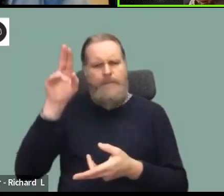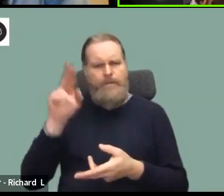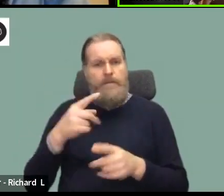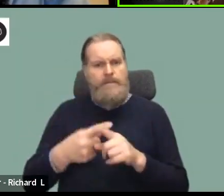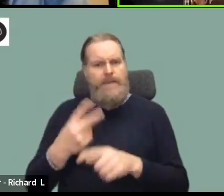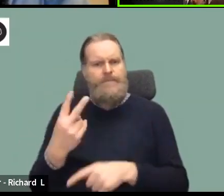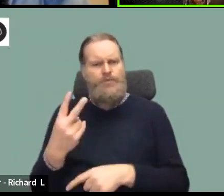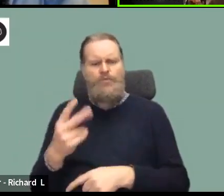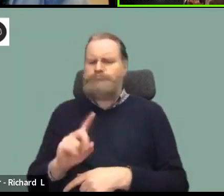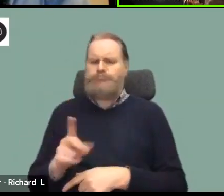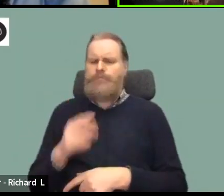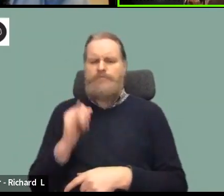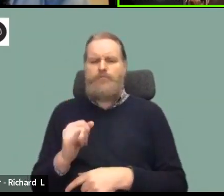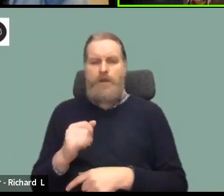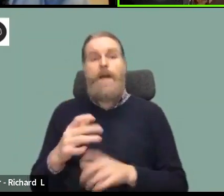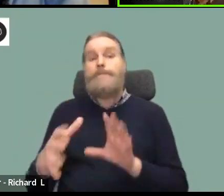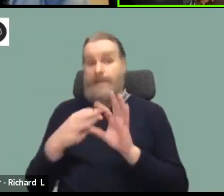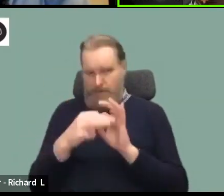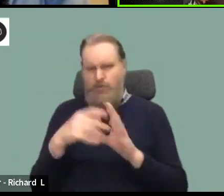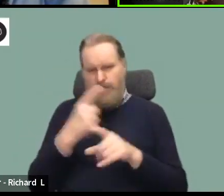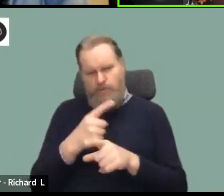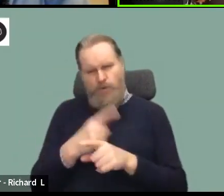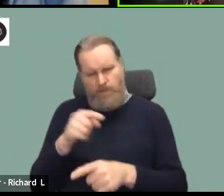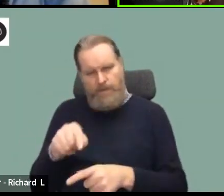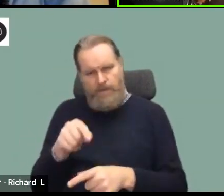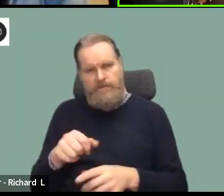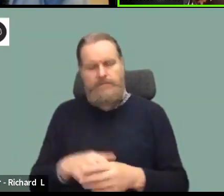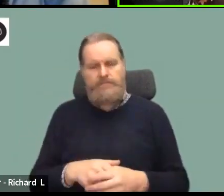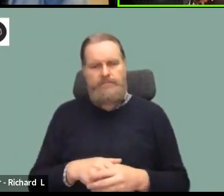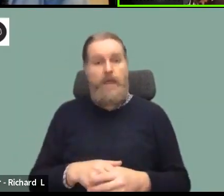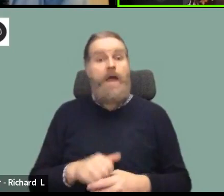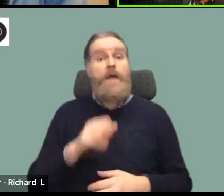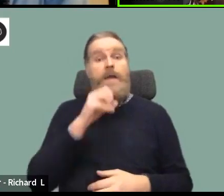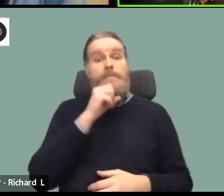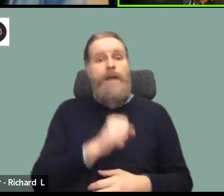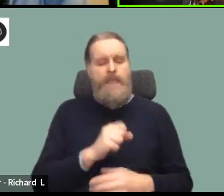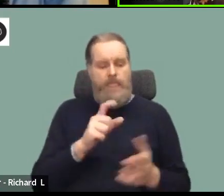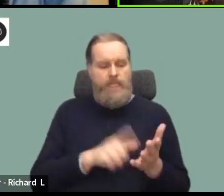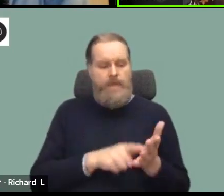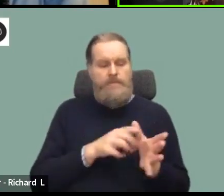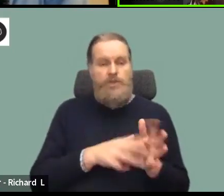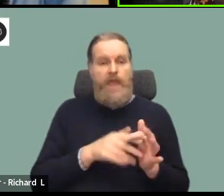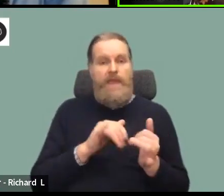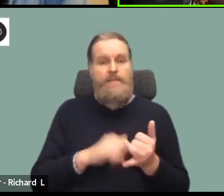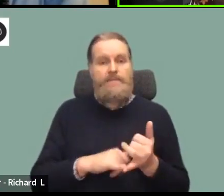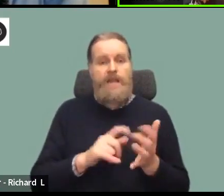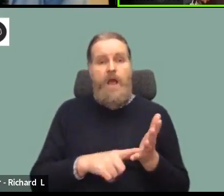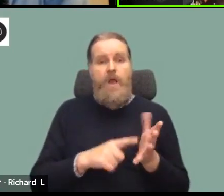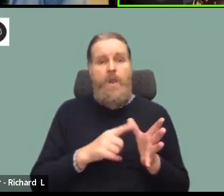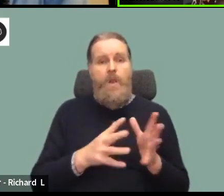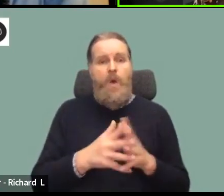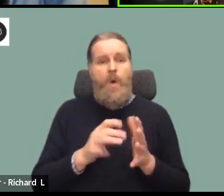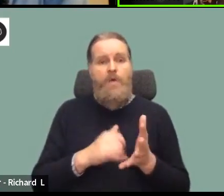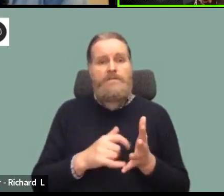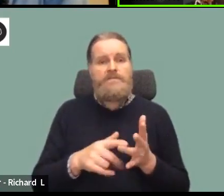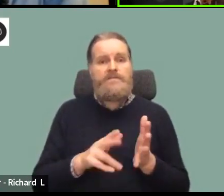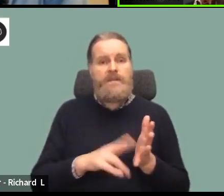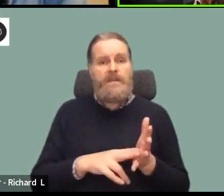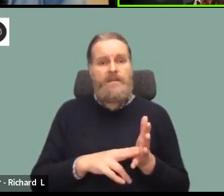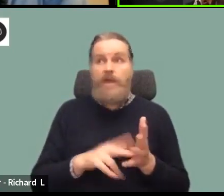t one. And Joe one. And James lawson. there d they're just to reassure you J d they're just to reassure you James there were no silly questions, and he says I may sound silly so the government K sound silly so the government